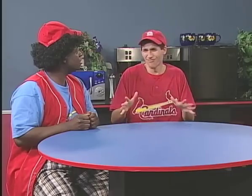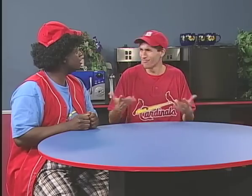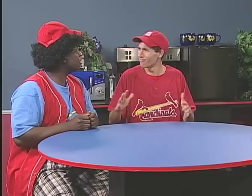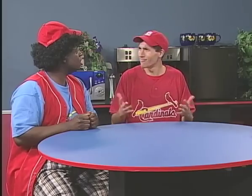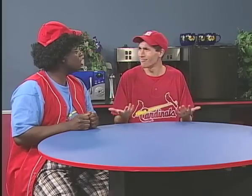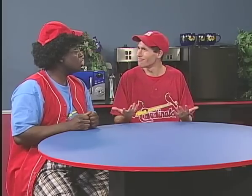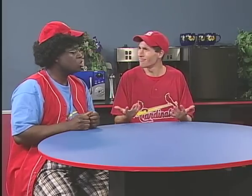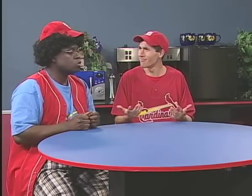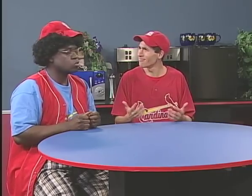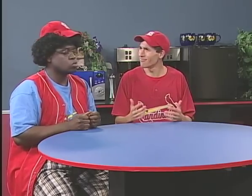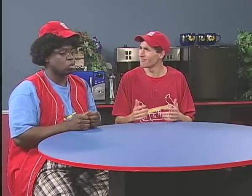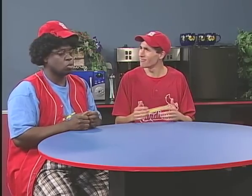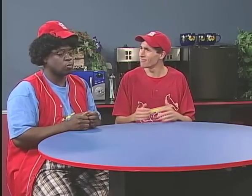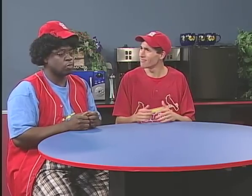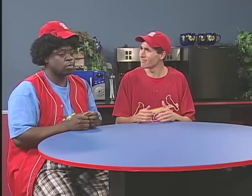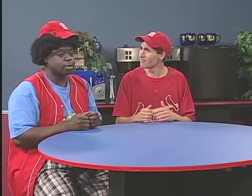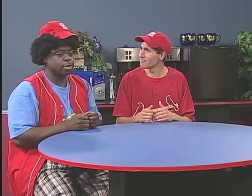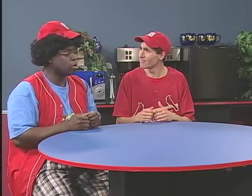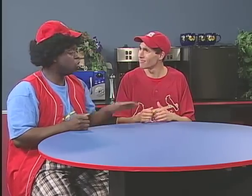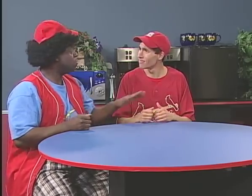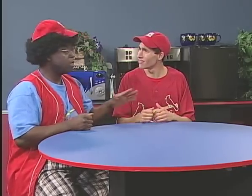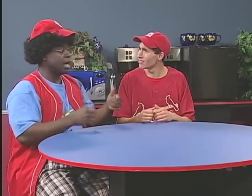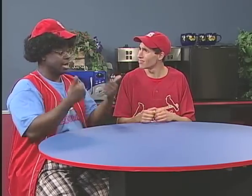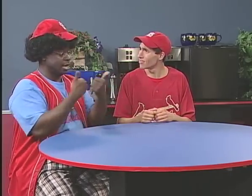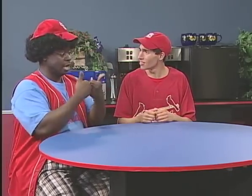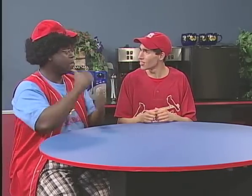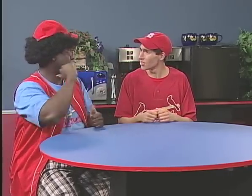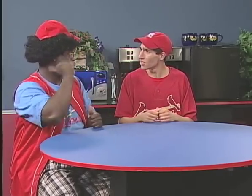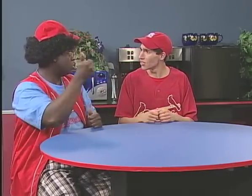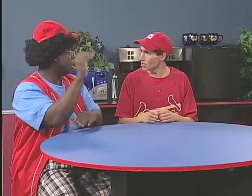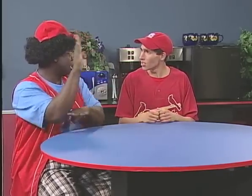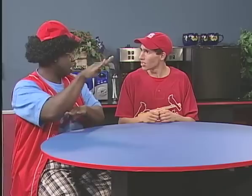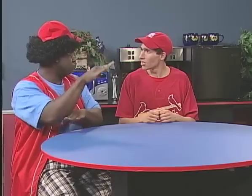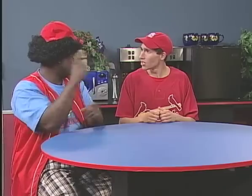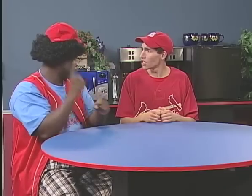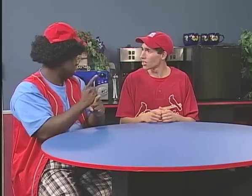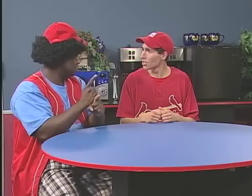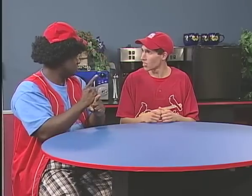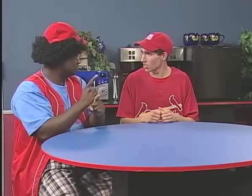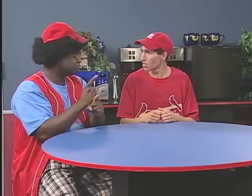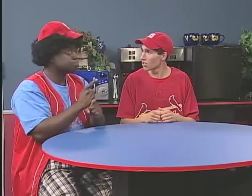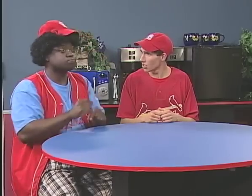WE BLEW IT. THE GAME ISN'T UNTIL TOMORROW AFTERNOON, RIGHT?